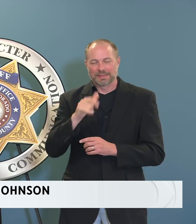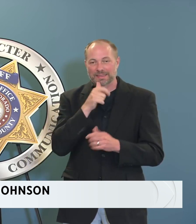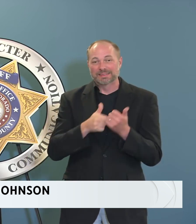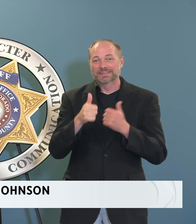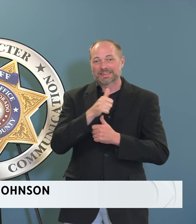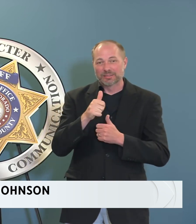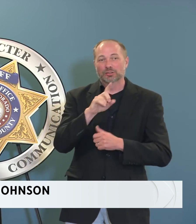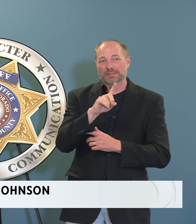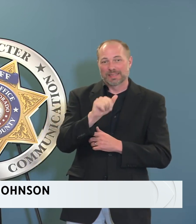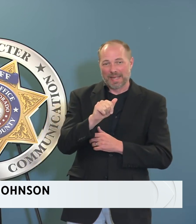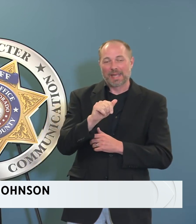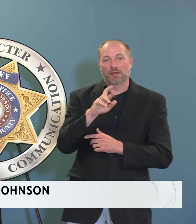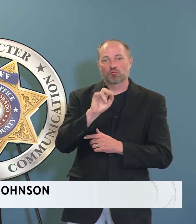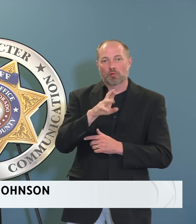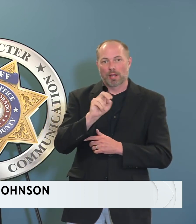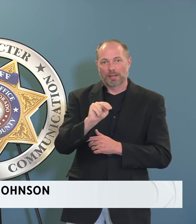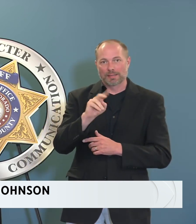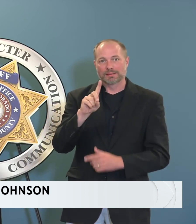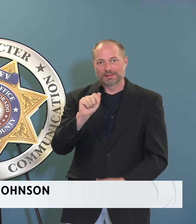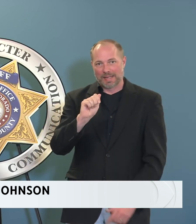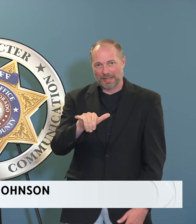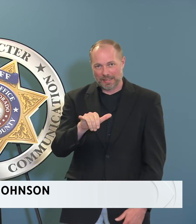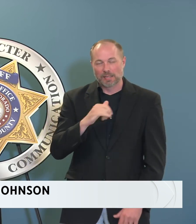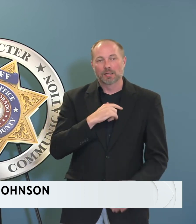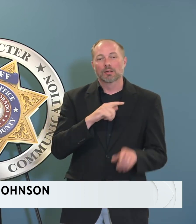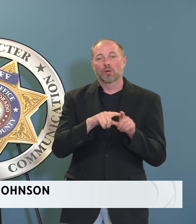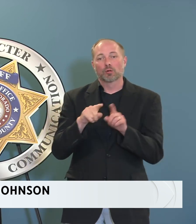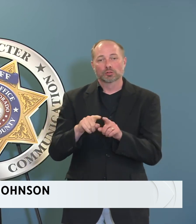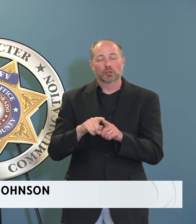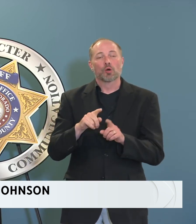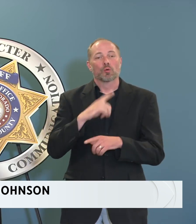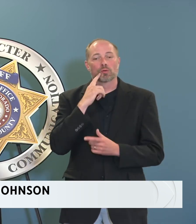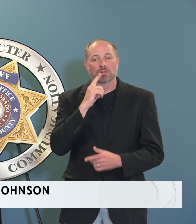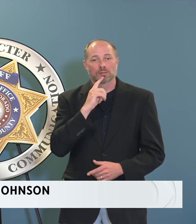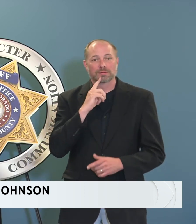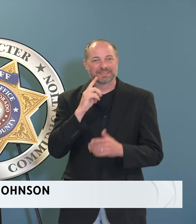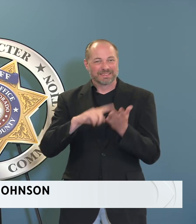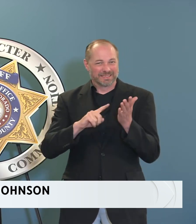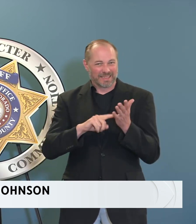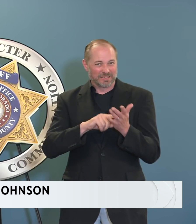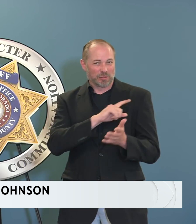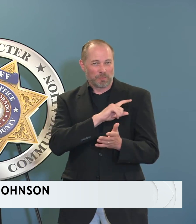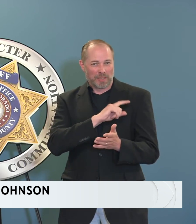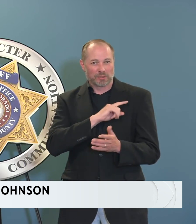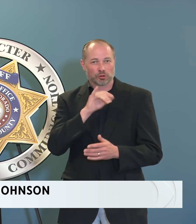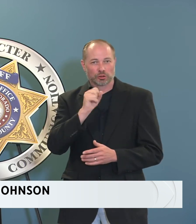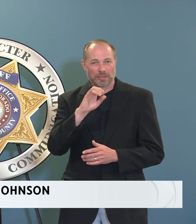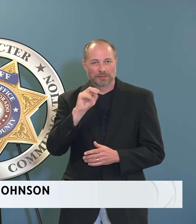DISTRICT ATTORNEY FOR 20 JUDICIAL DISTRICT MICHAEL